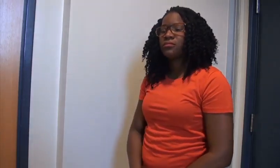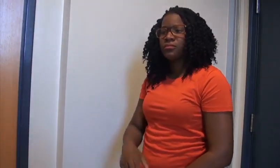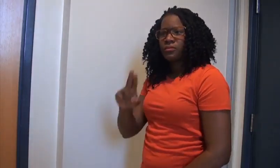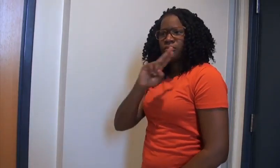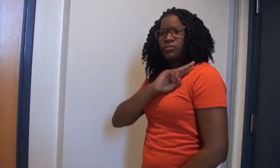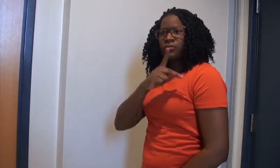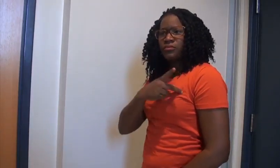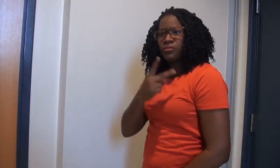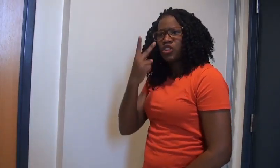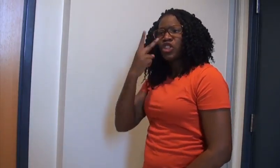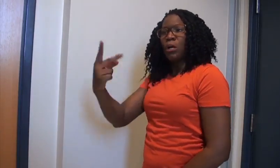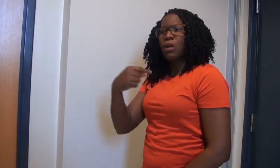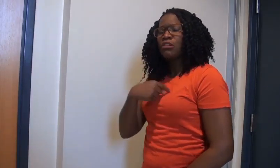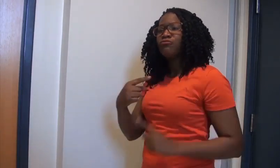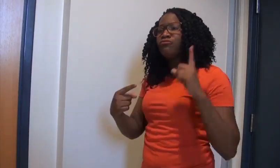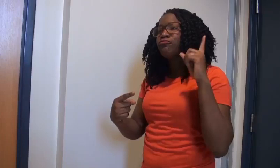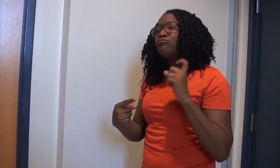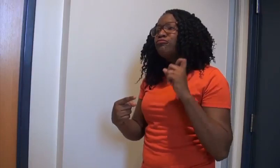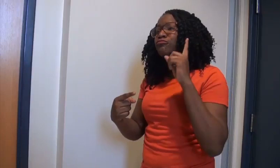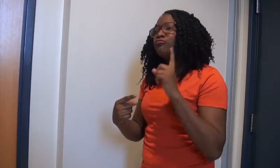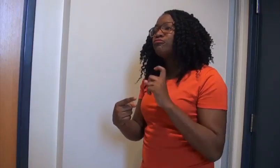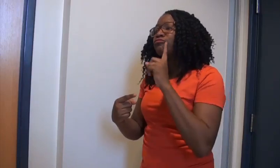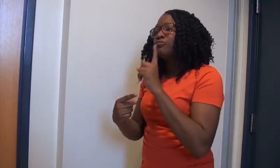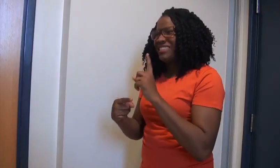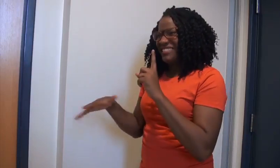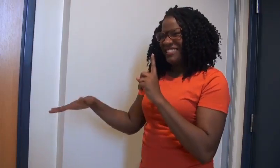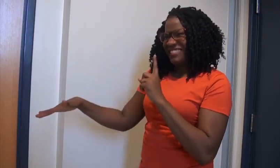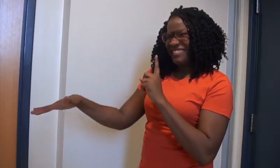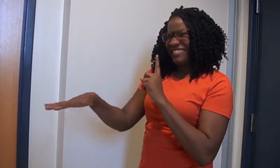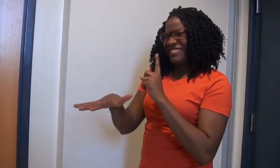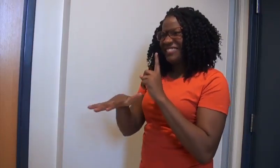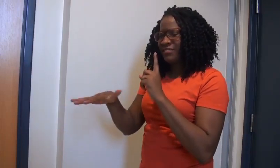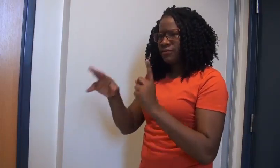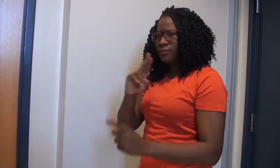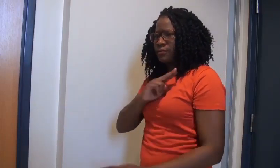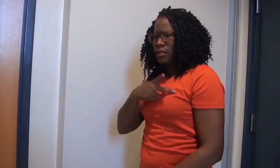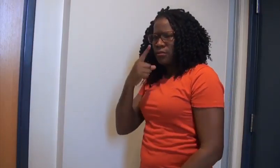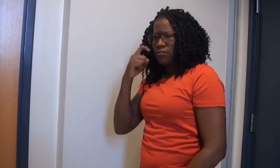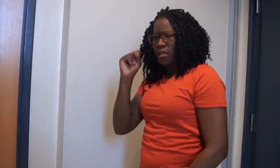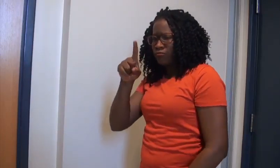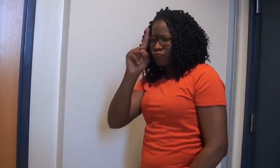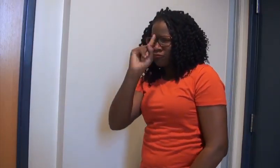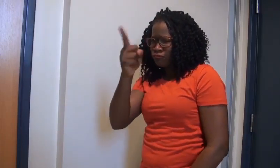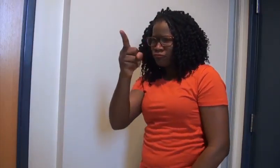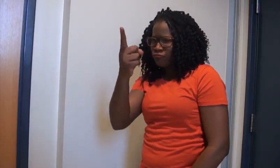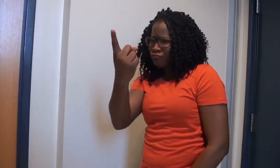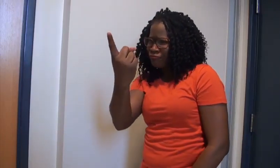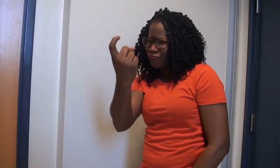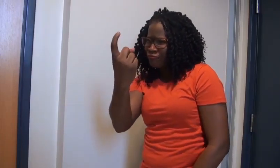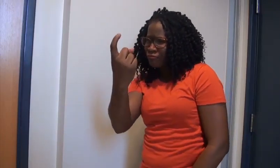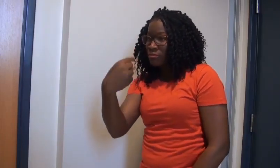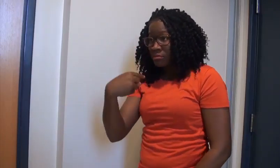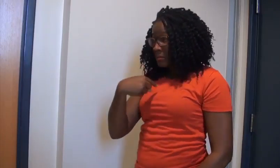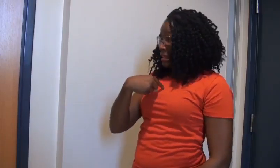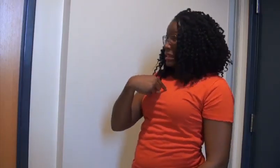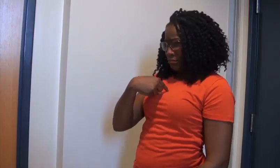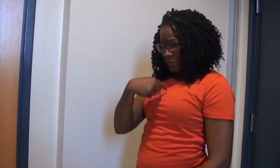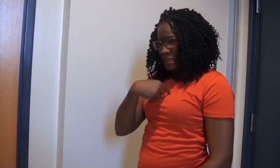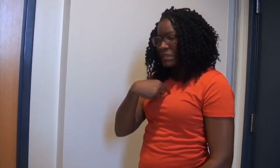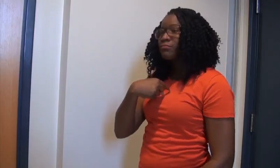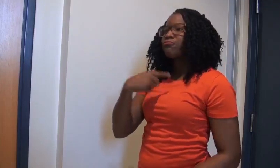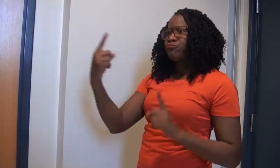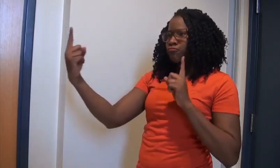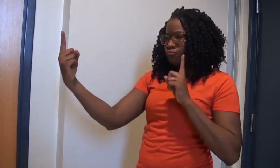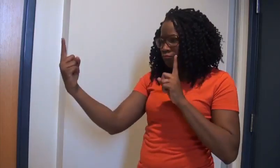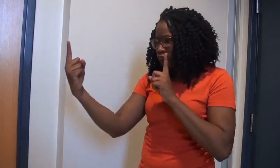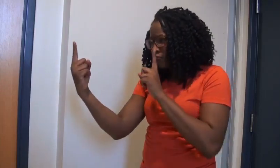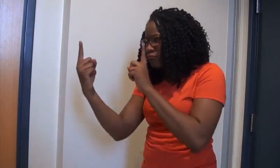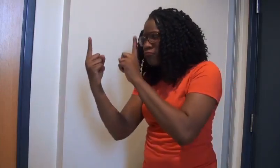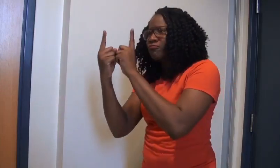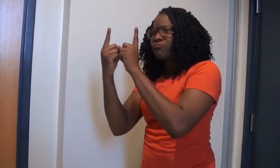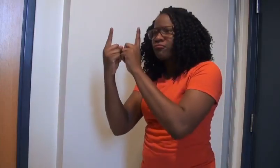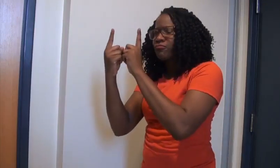who called me over one day at school and